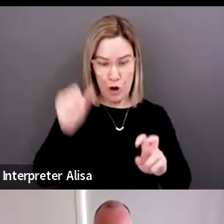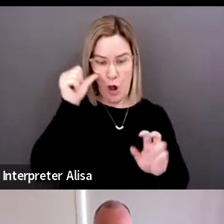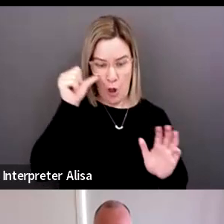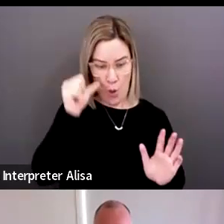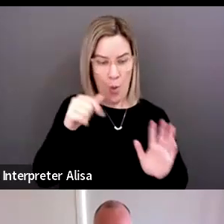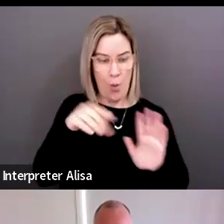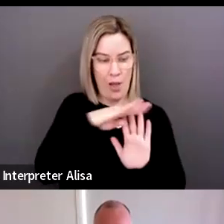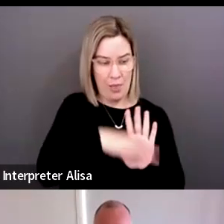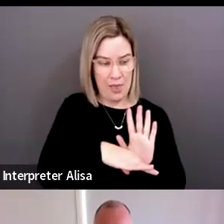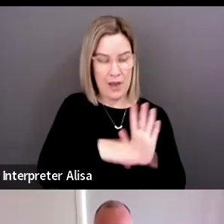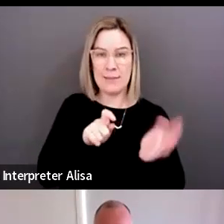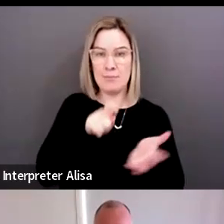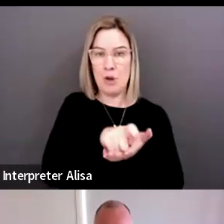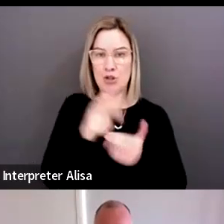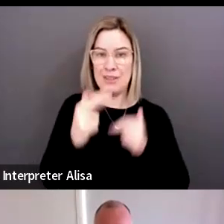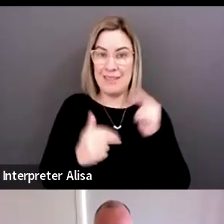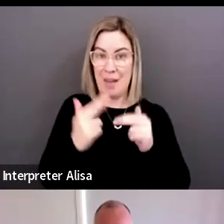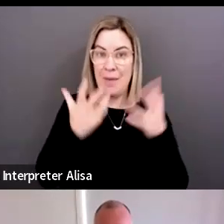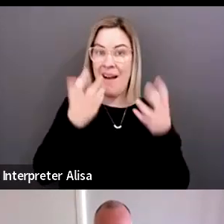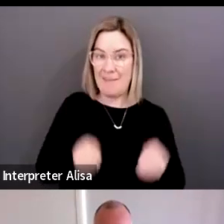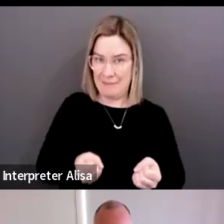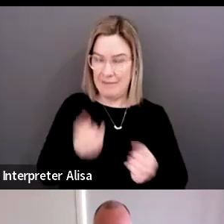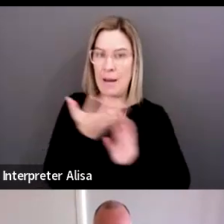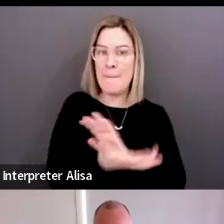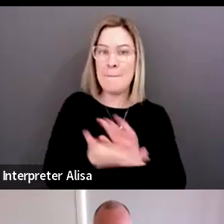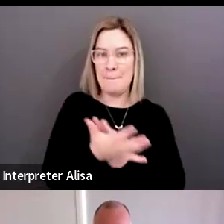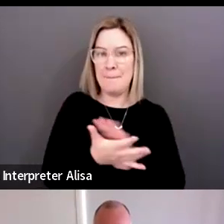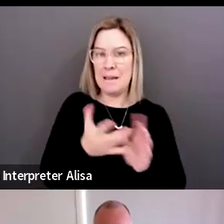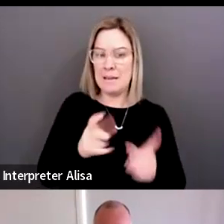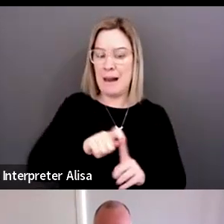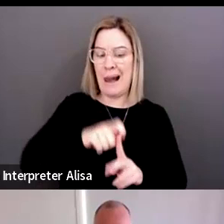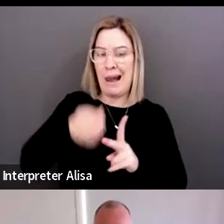and pure within that system. So, I think - I think the other thing is